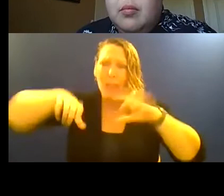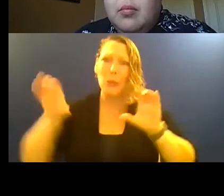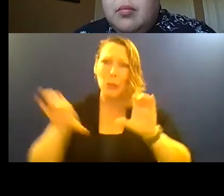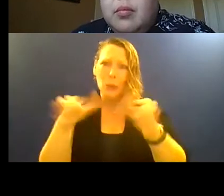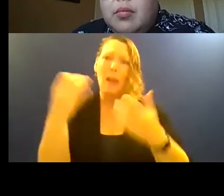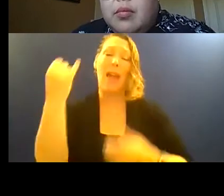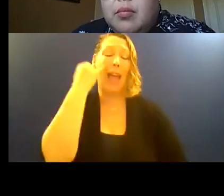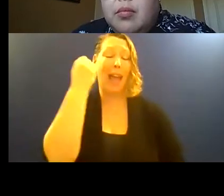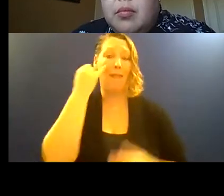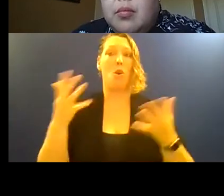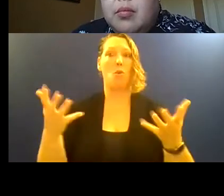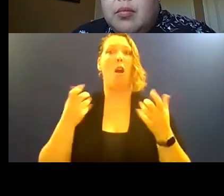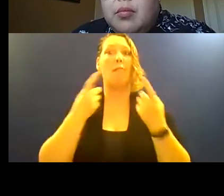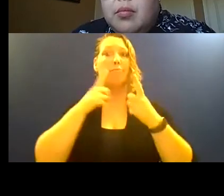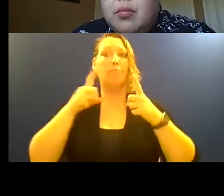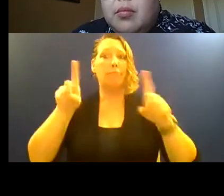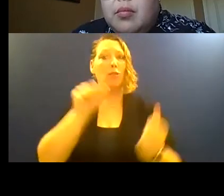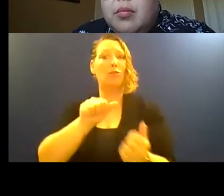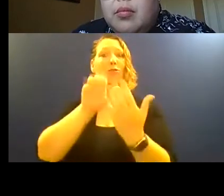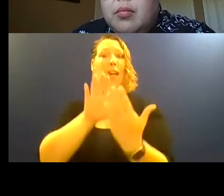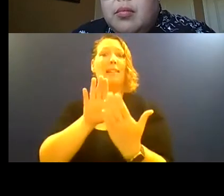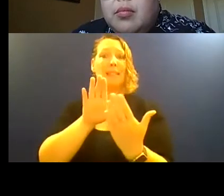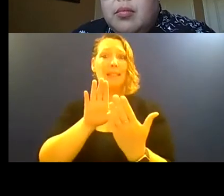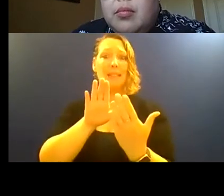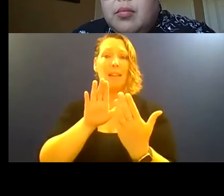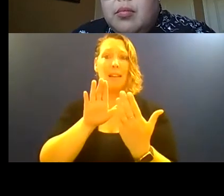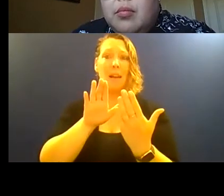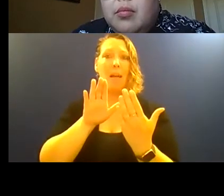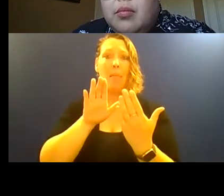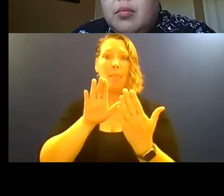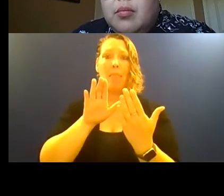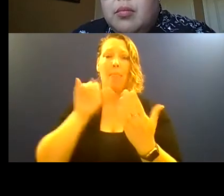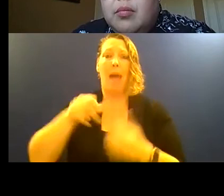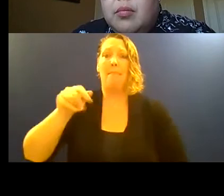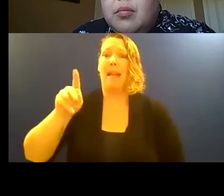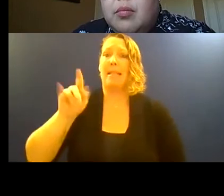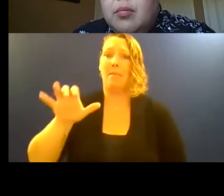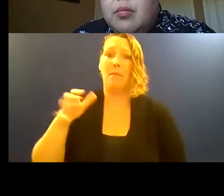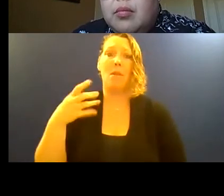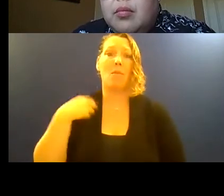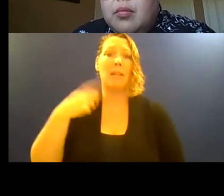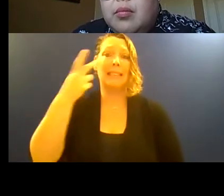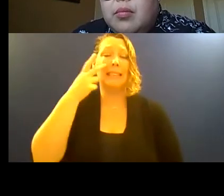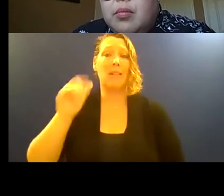if we want to successfully address the pandemic because I think what happened with COVID-19 is just such a stark example of we literally cannot all get better, until we all do better.